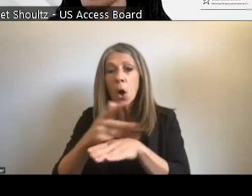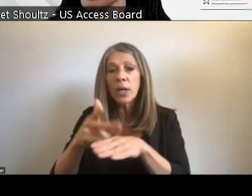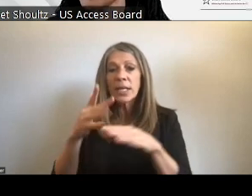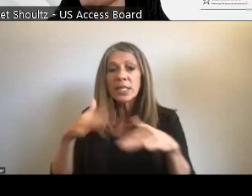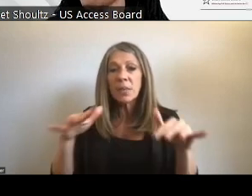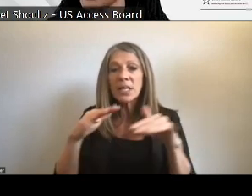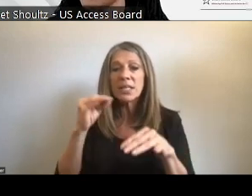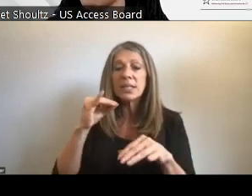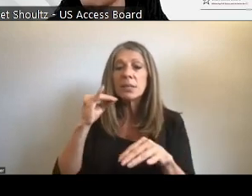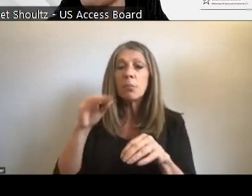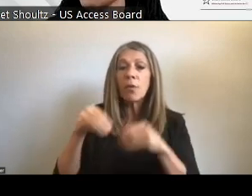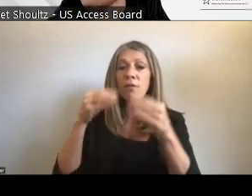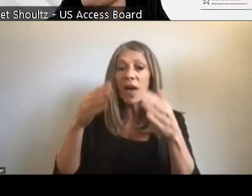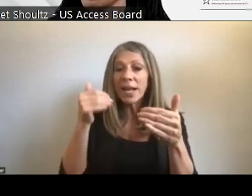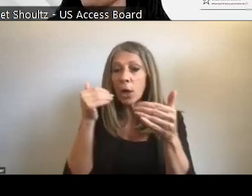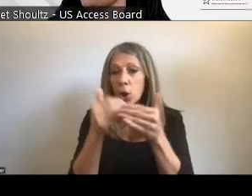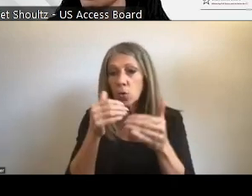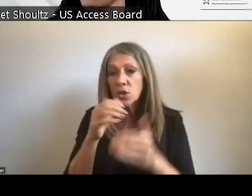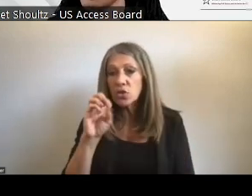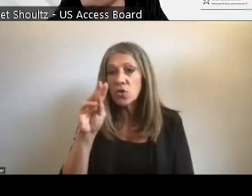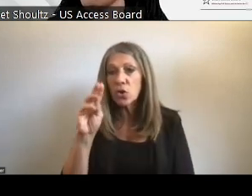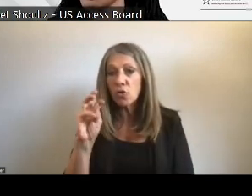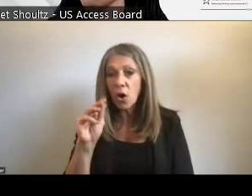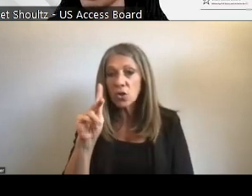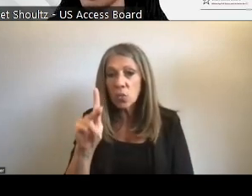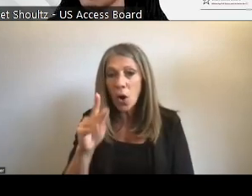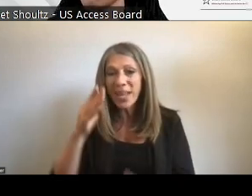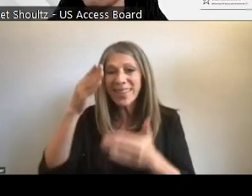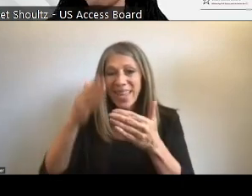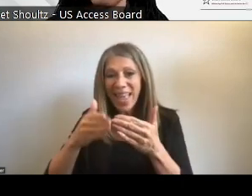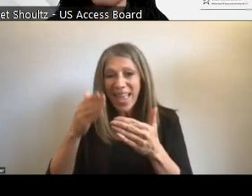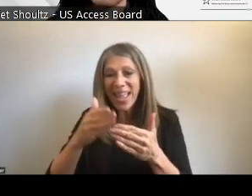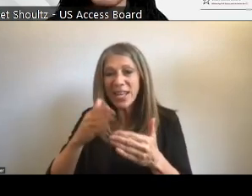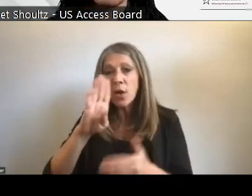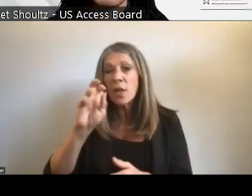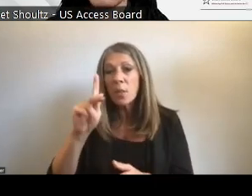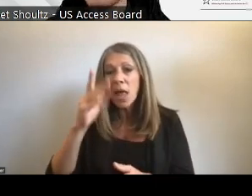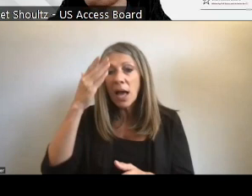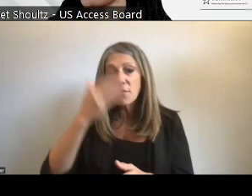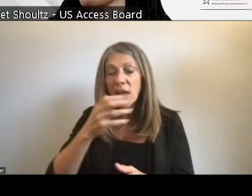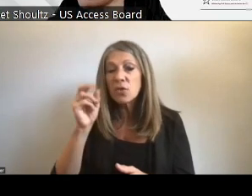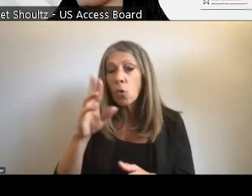parking space is provided nearest the crosswalk of the end of the block face or nearest a